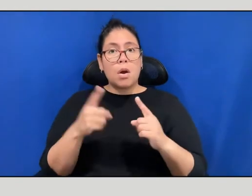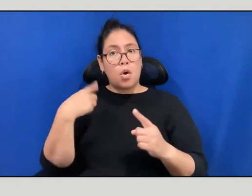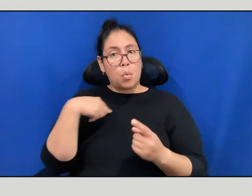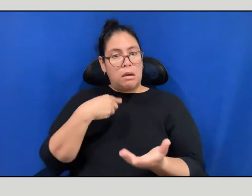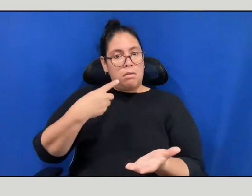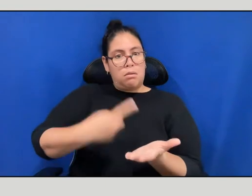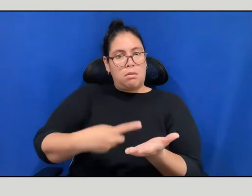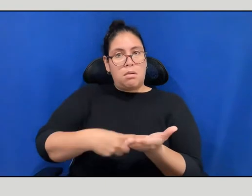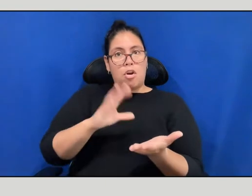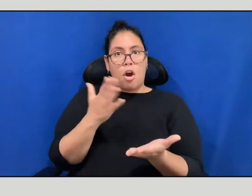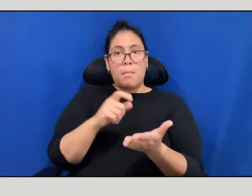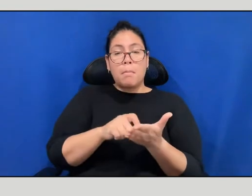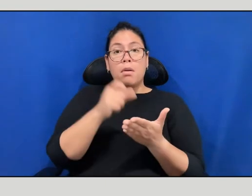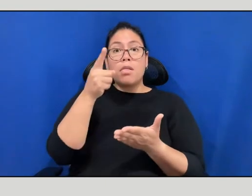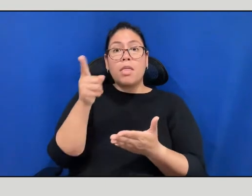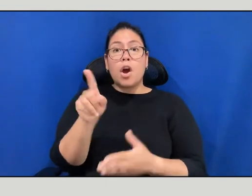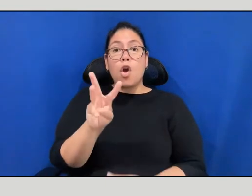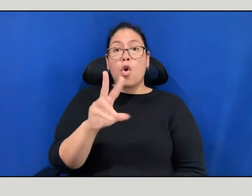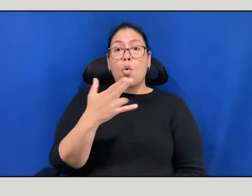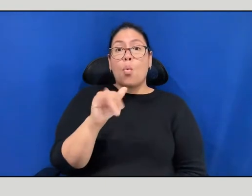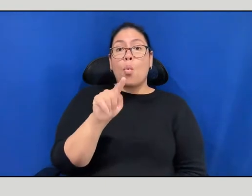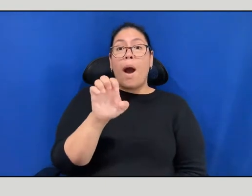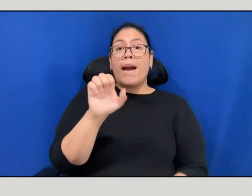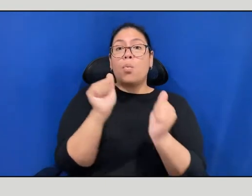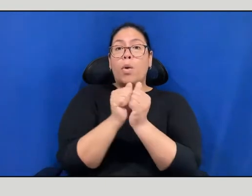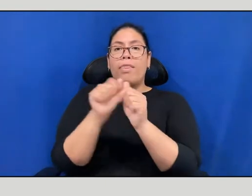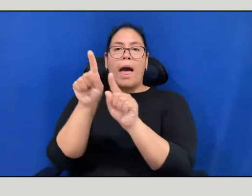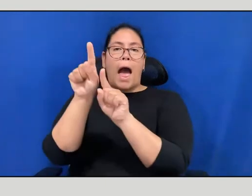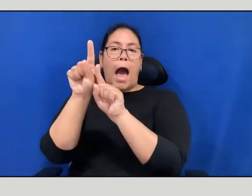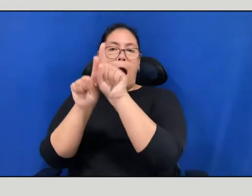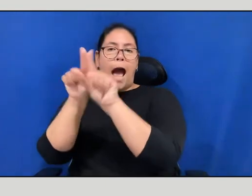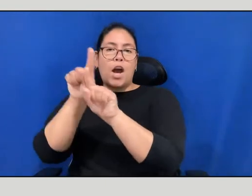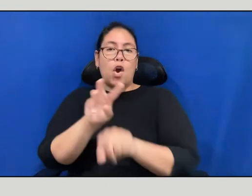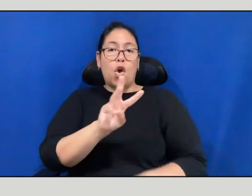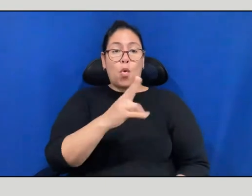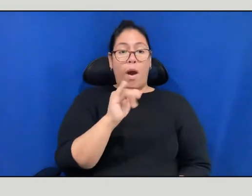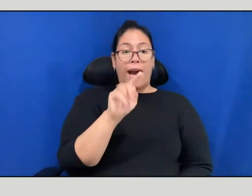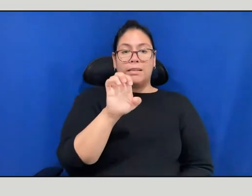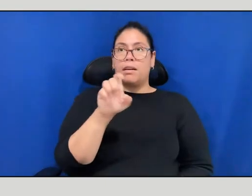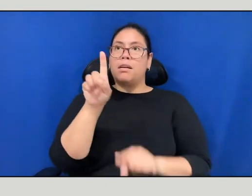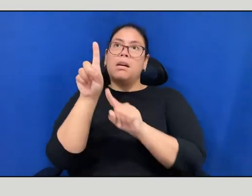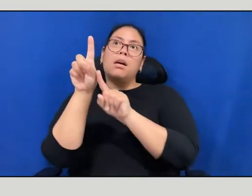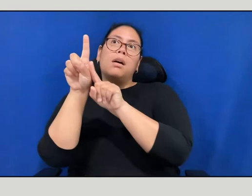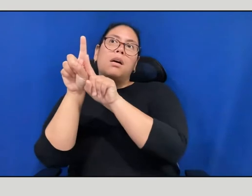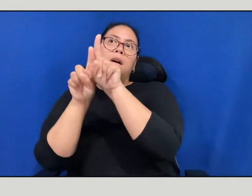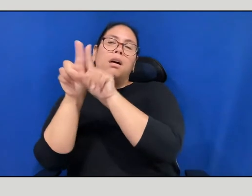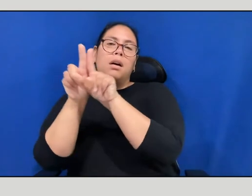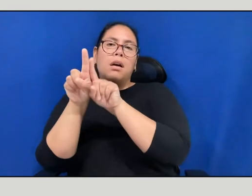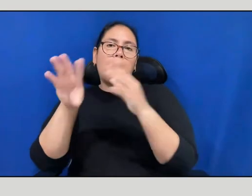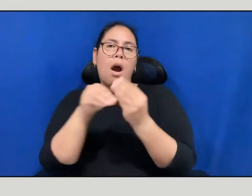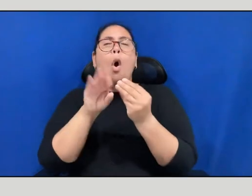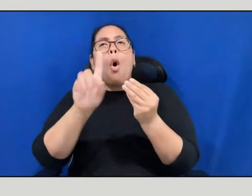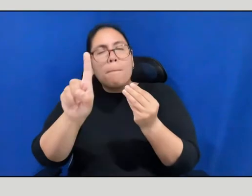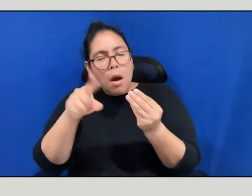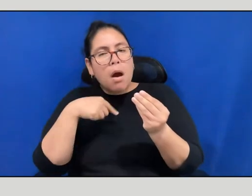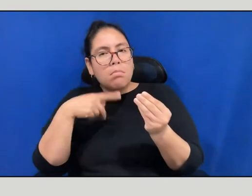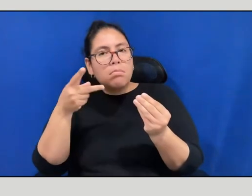They are white with an asterisk. A kind of qualified whiteness is the term that Isar Godreau and I developed